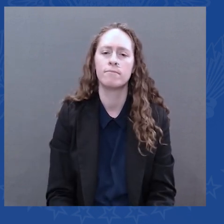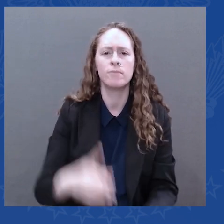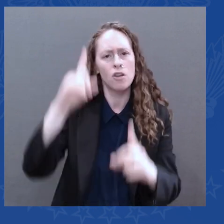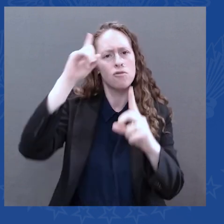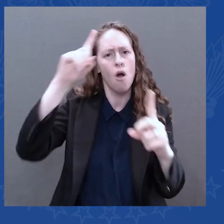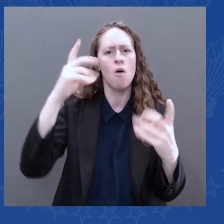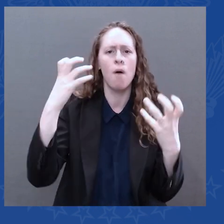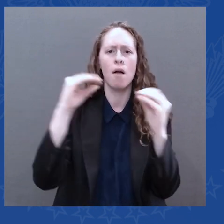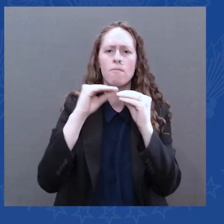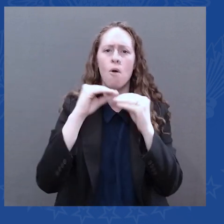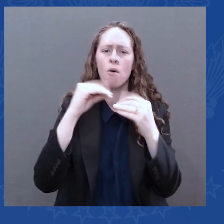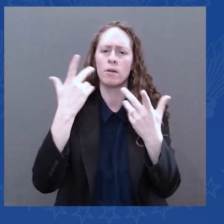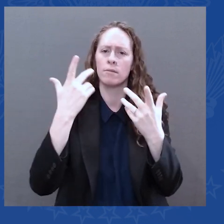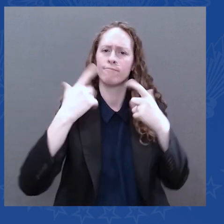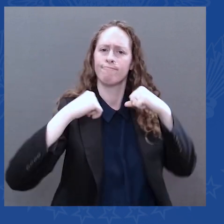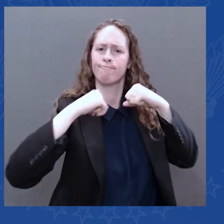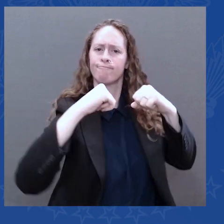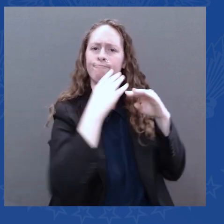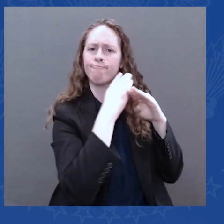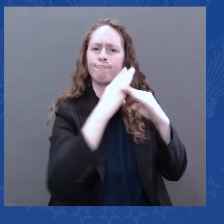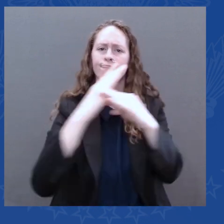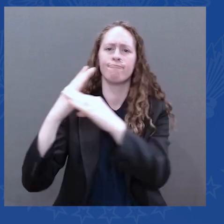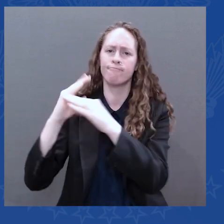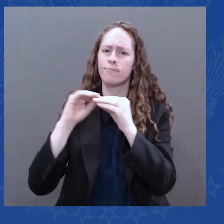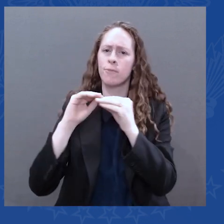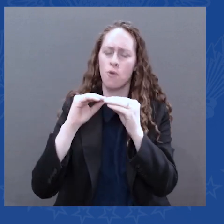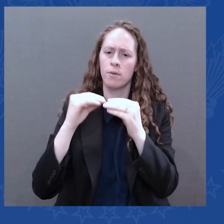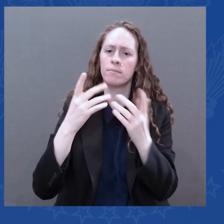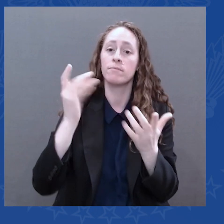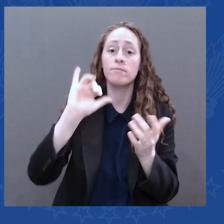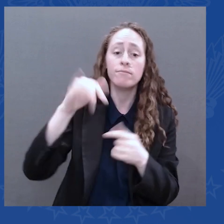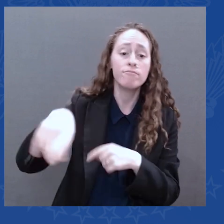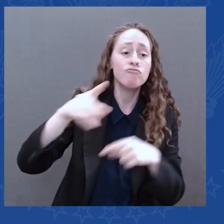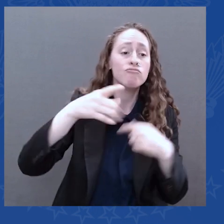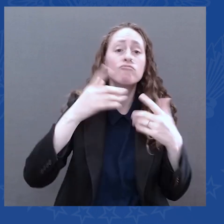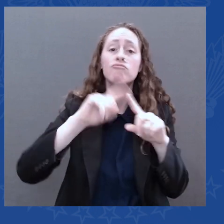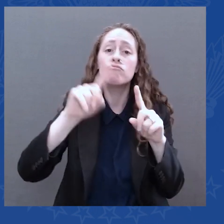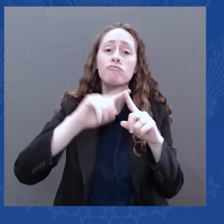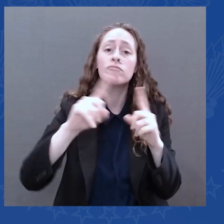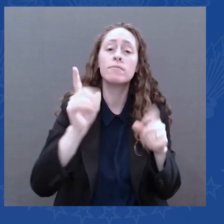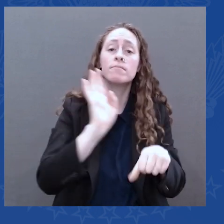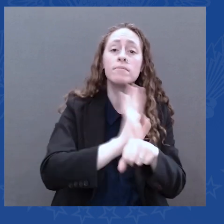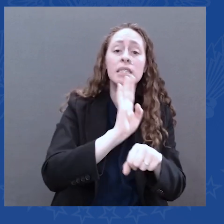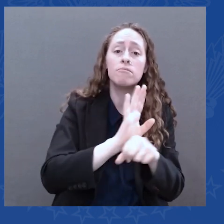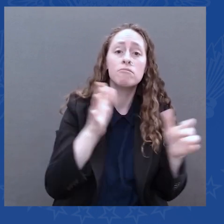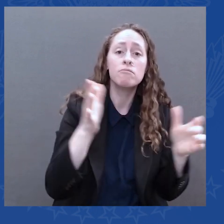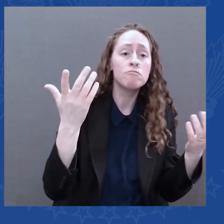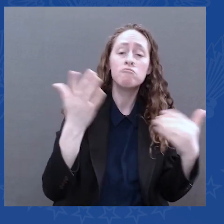and the United States; and help companies, both small and large, compete in the digital economy.